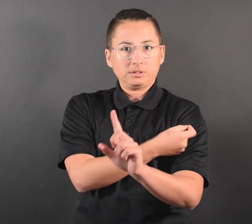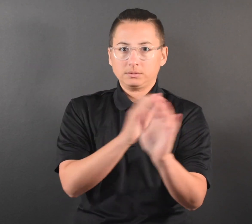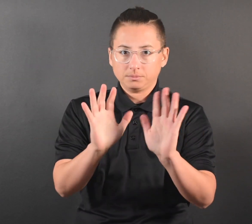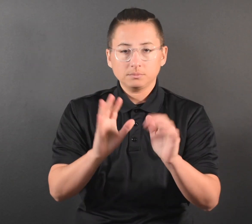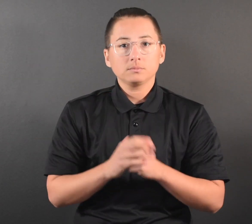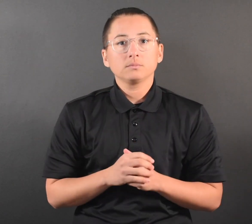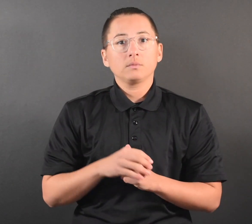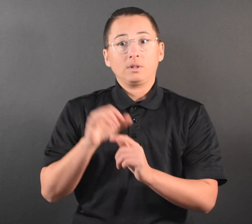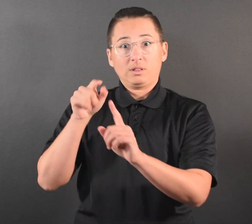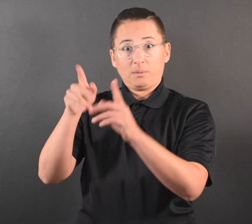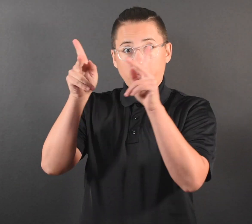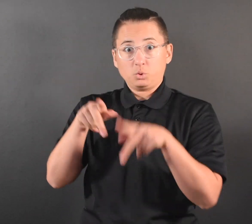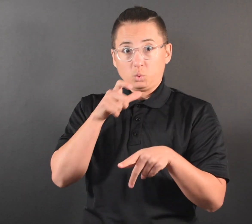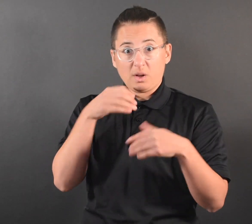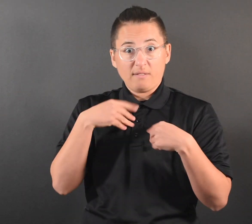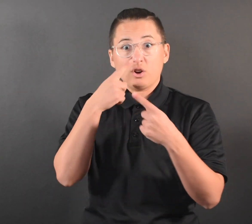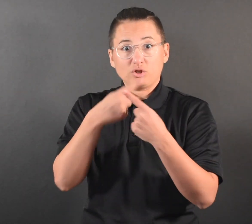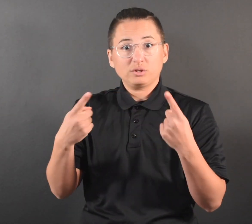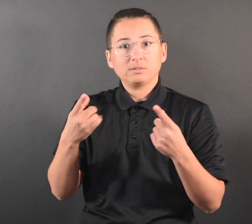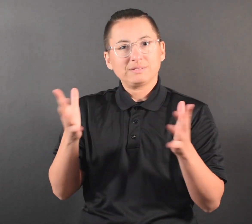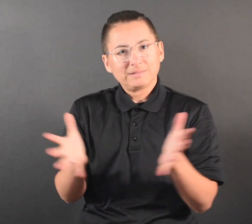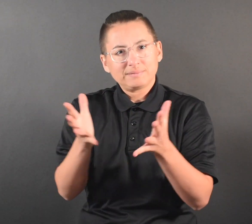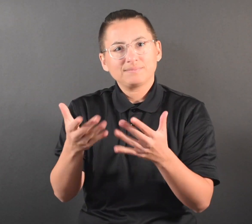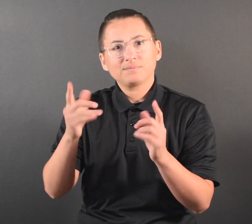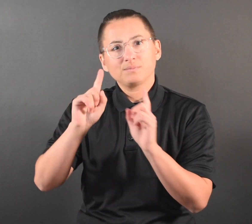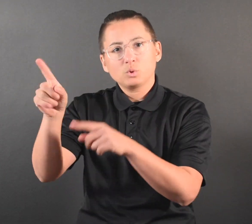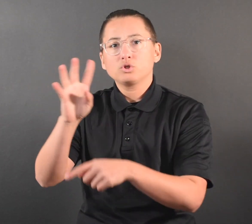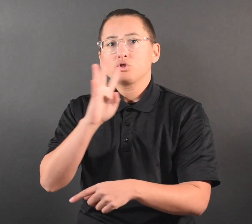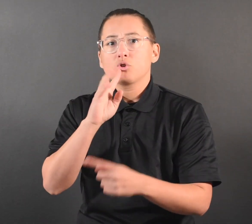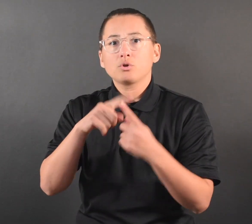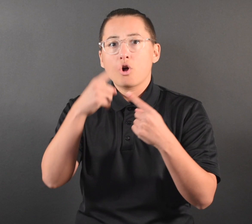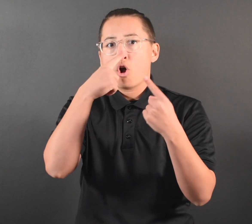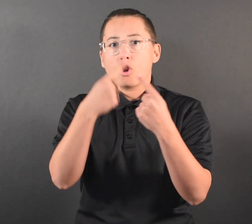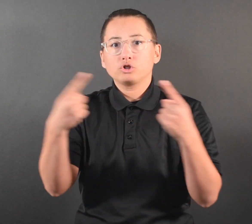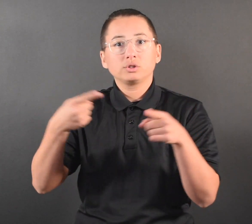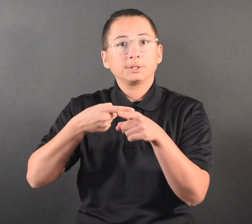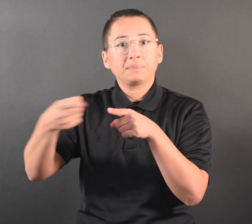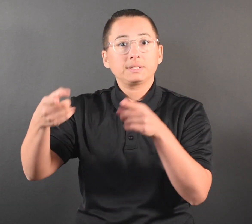not get that vaccine. They may want to talk to an allergy specialist.